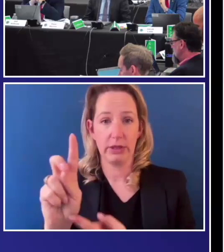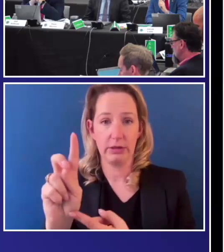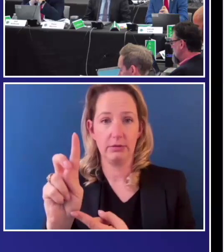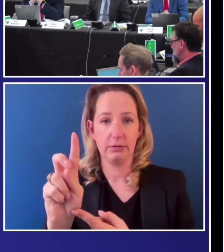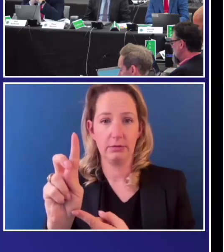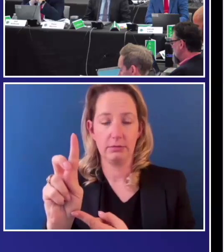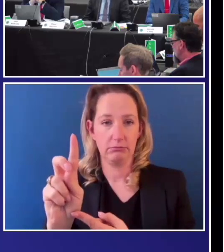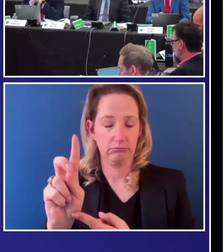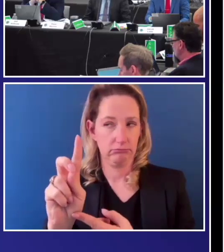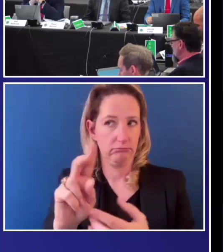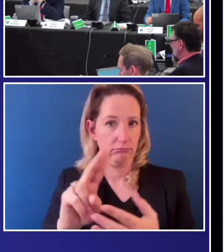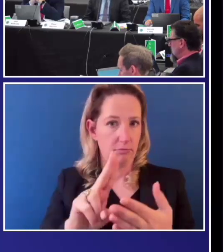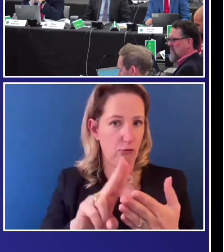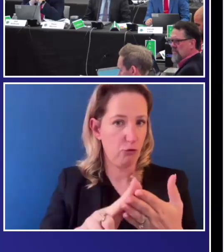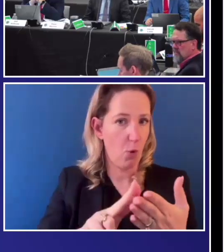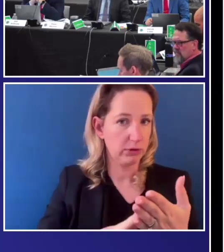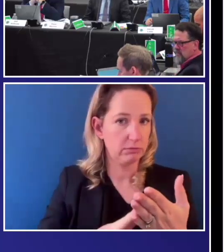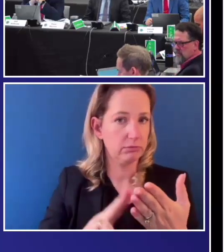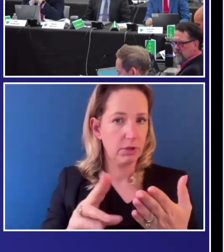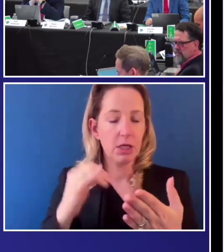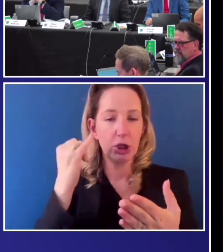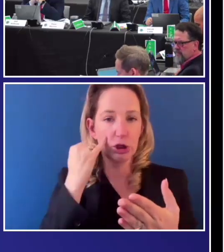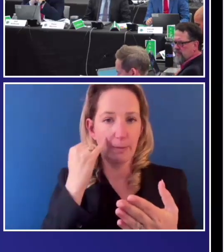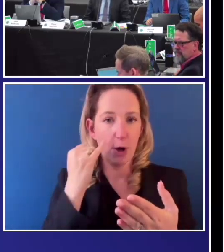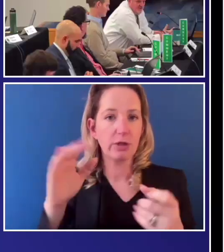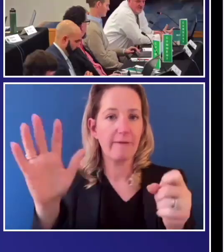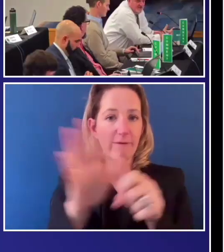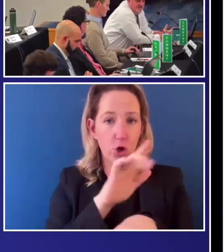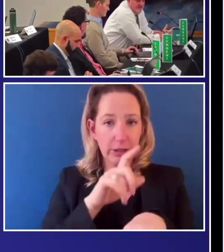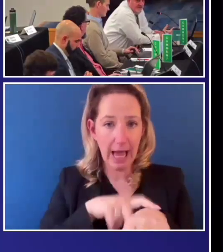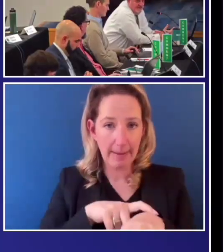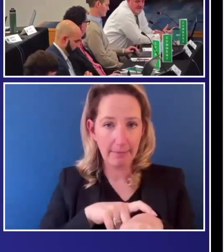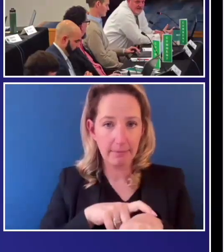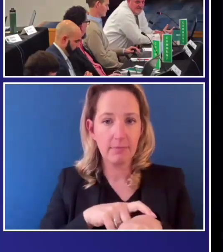full-time but is taking a three-credit-hour course in the evening.